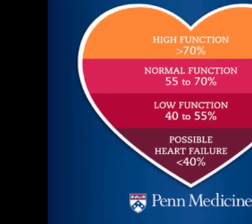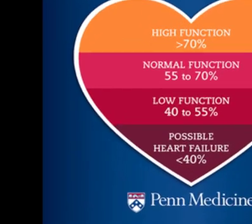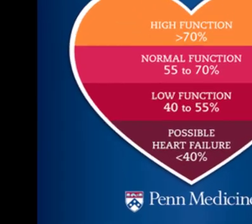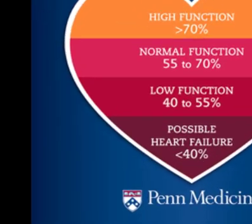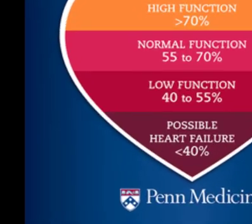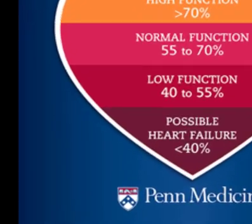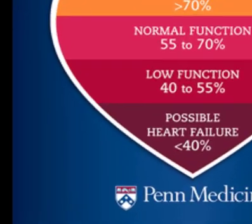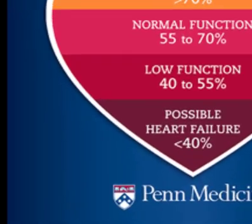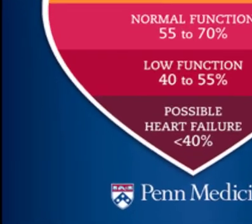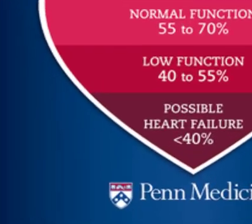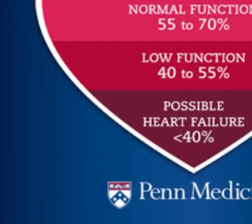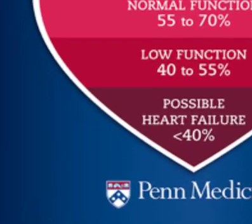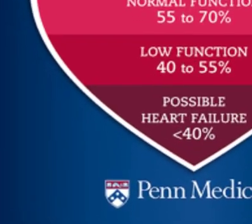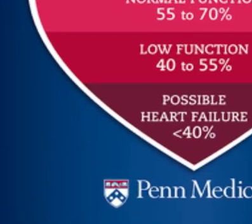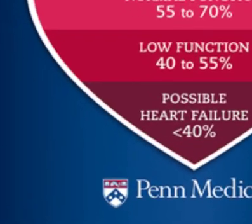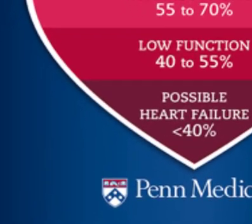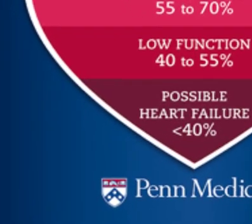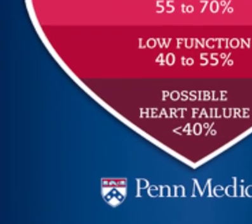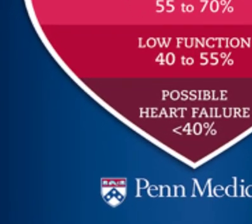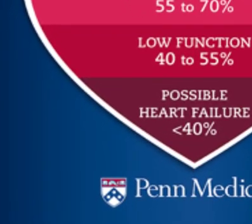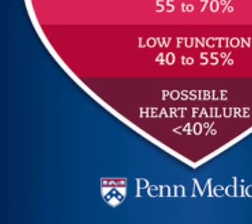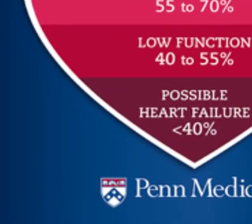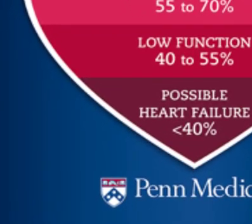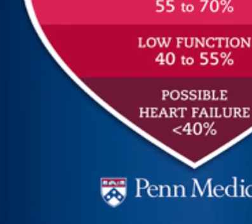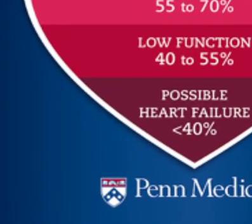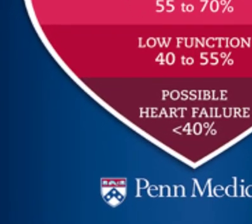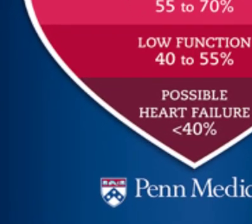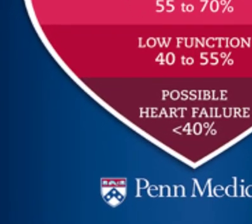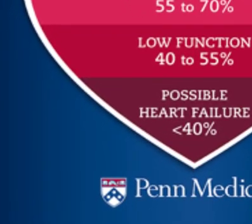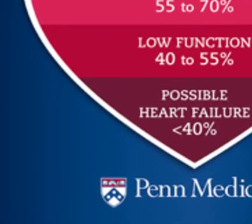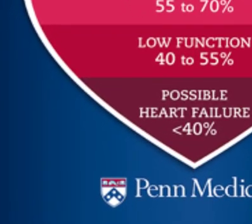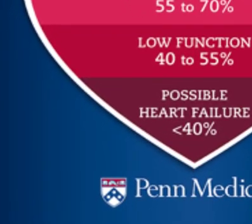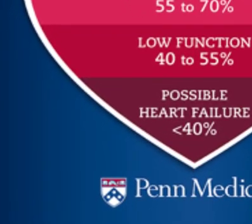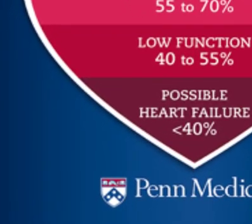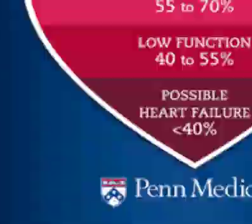Millie had less than 10% heart function.